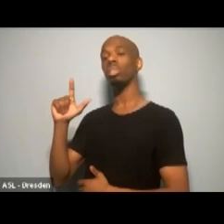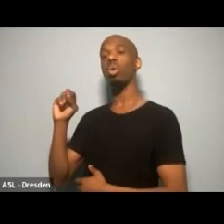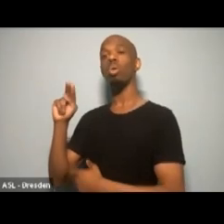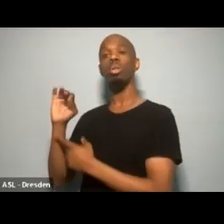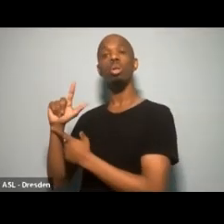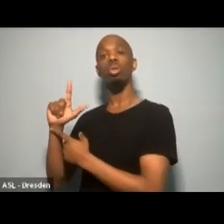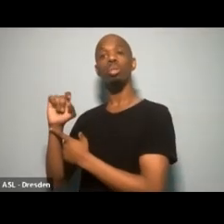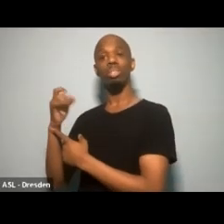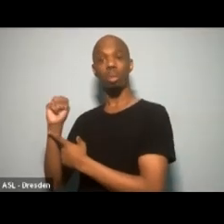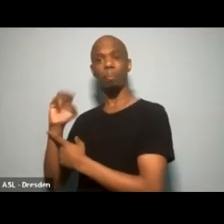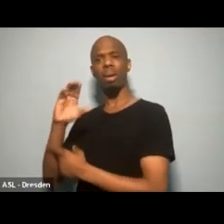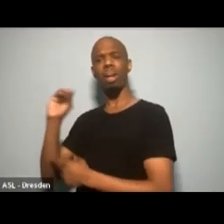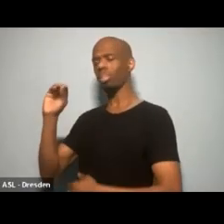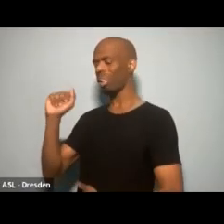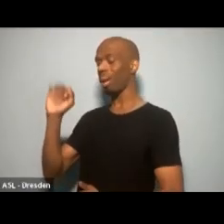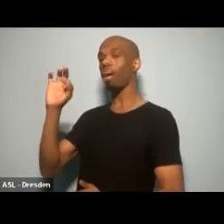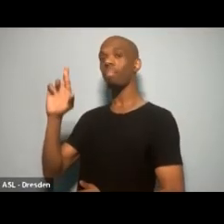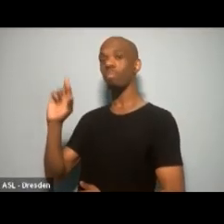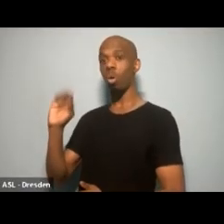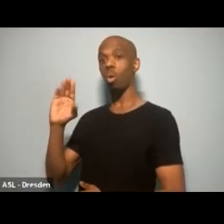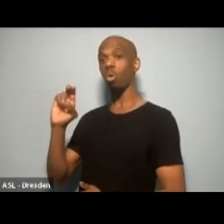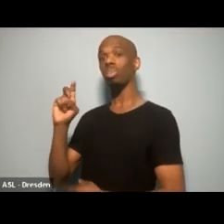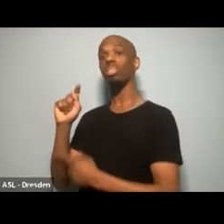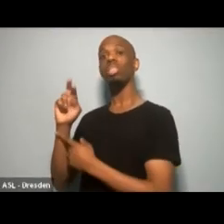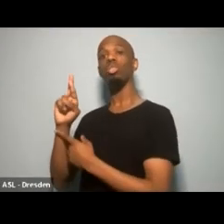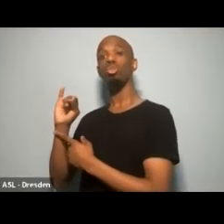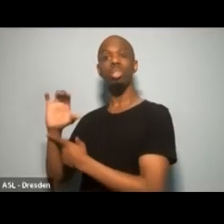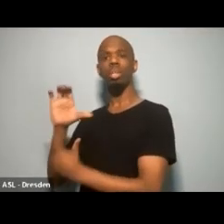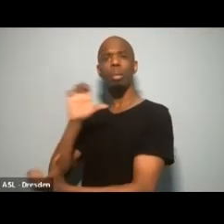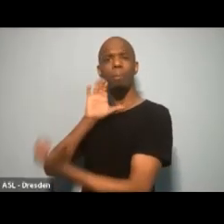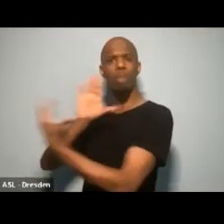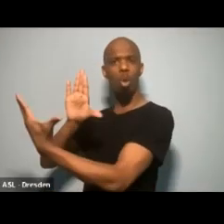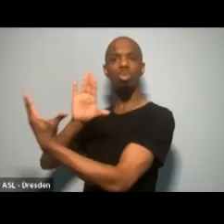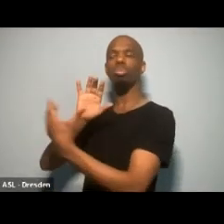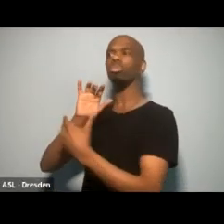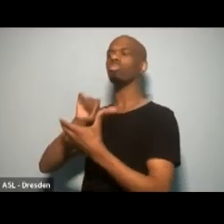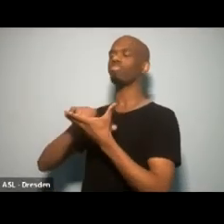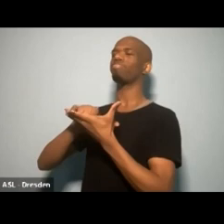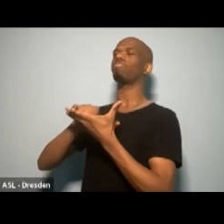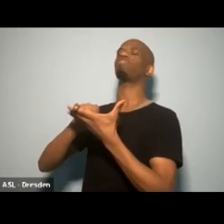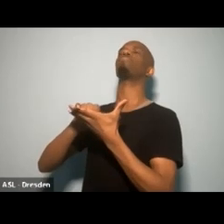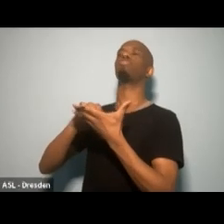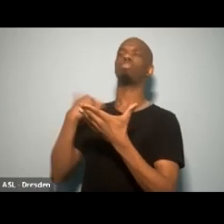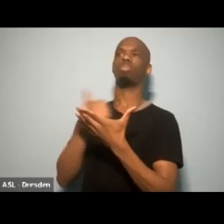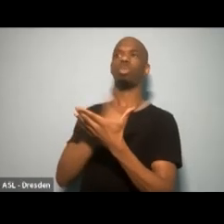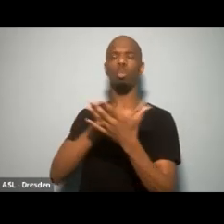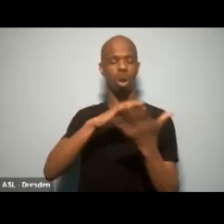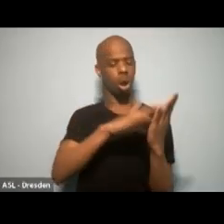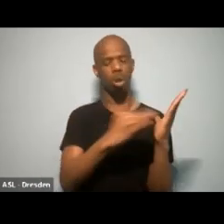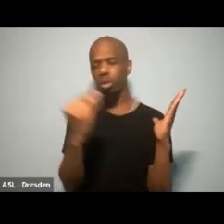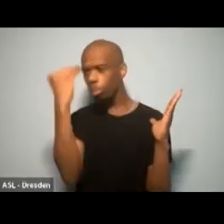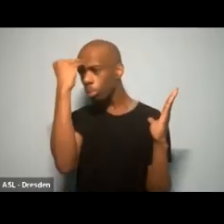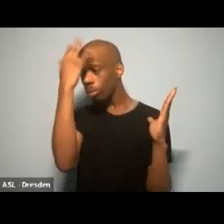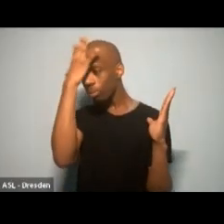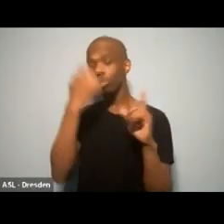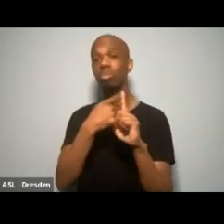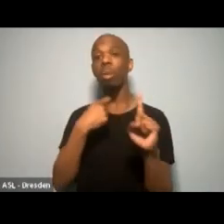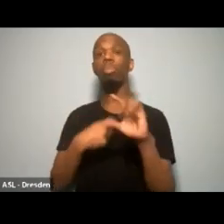into the role of national theaters and cultural centers, as well as cultural policy festivals